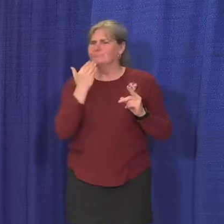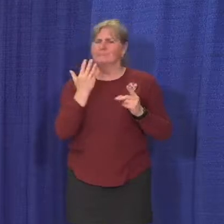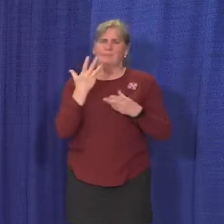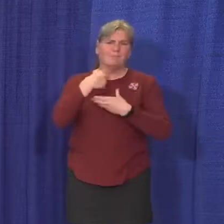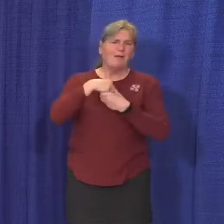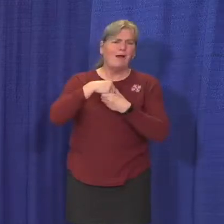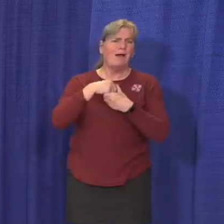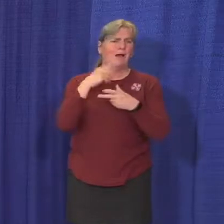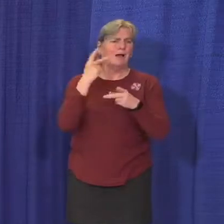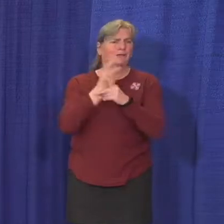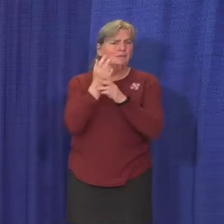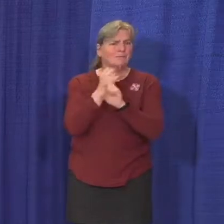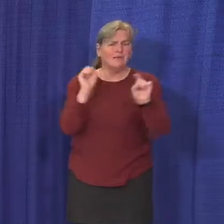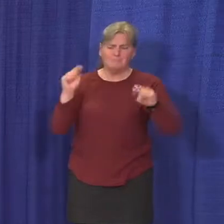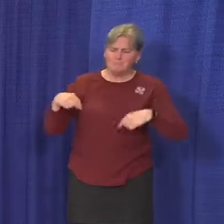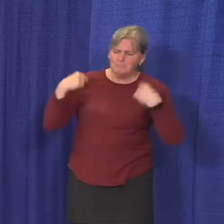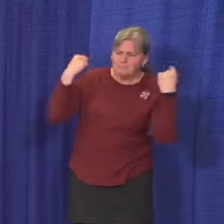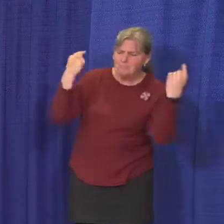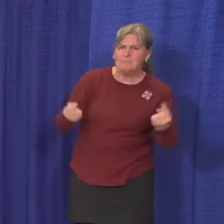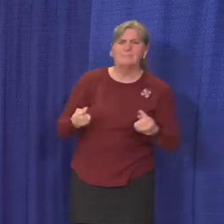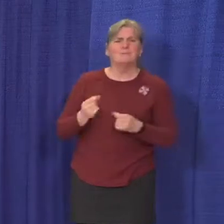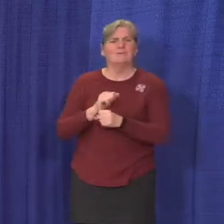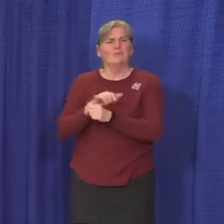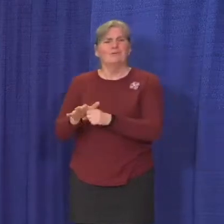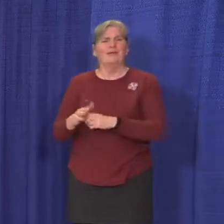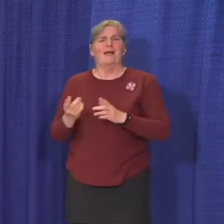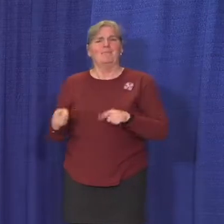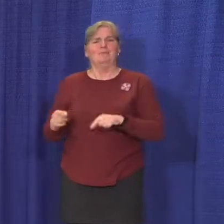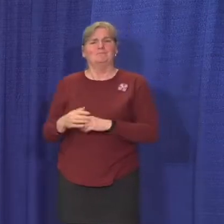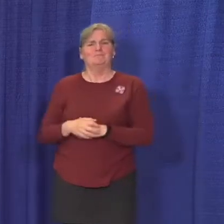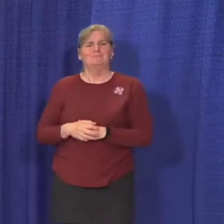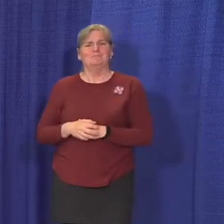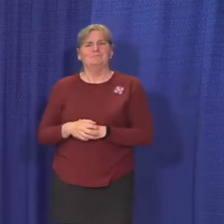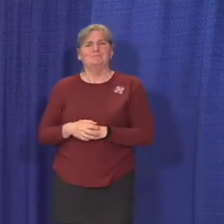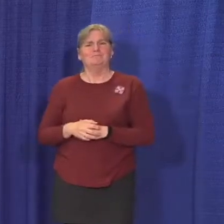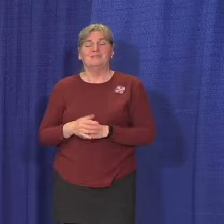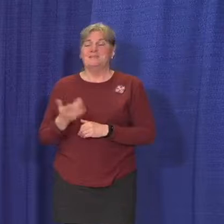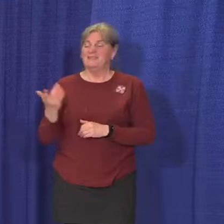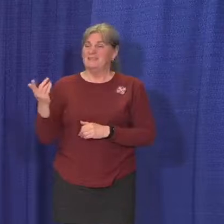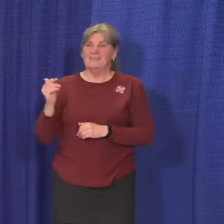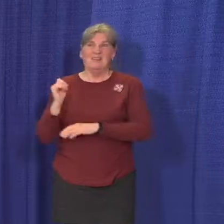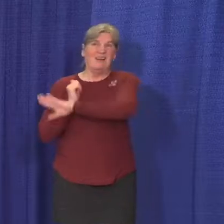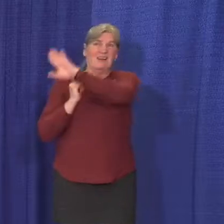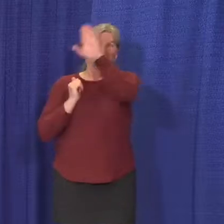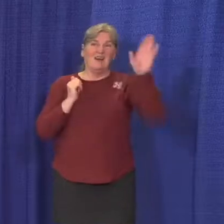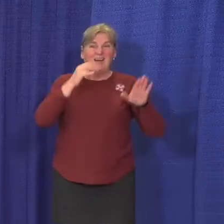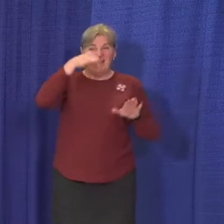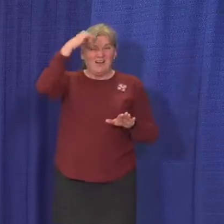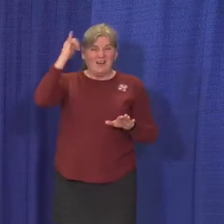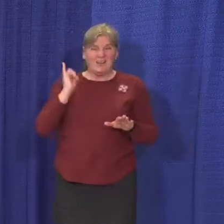community safe over the course of this pandemic. Our community is not fully